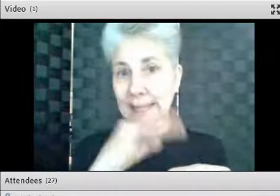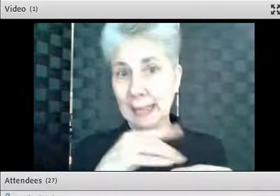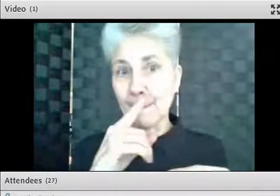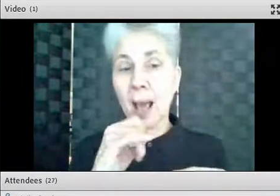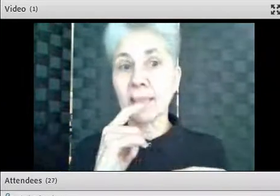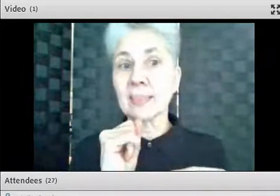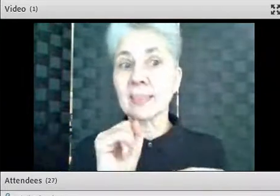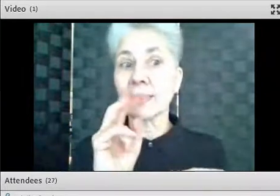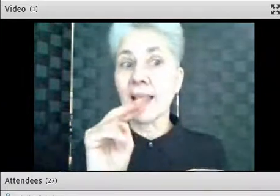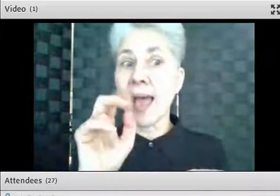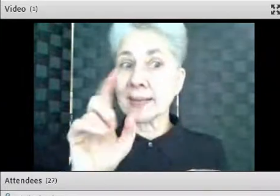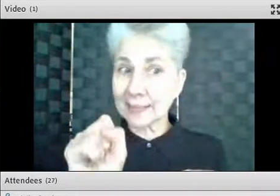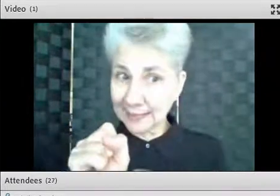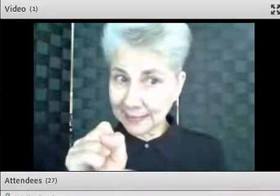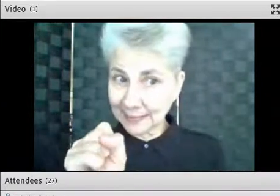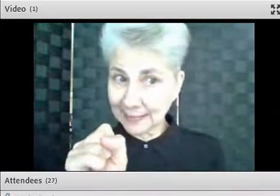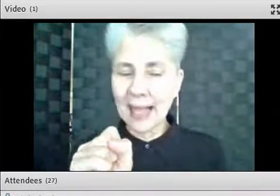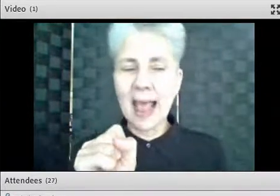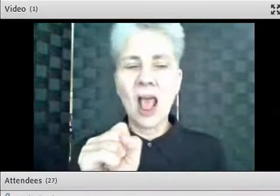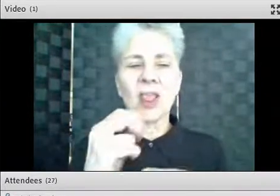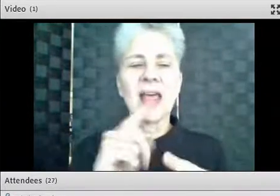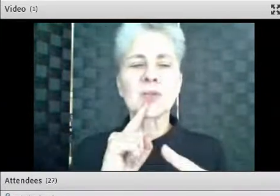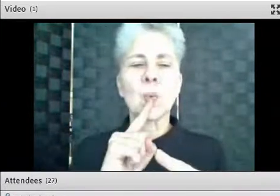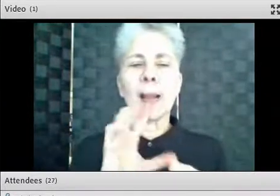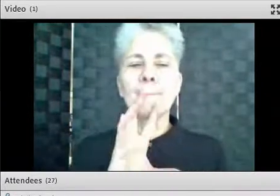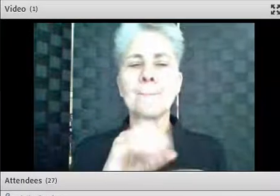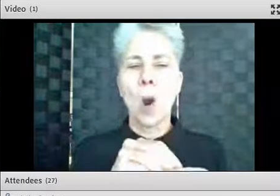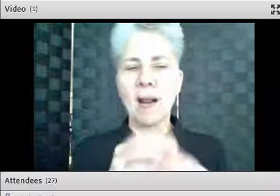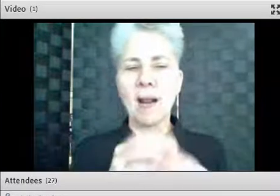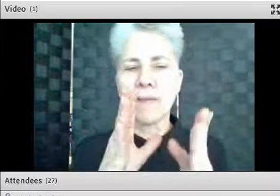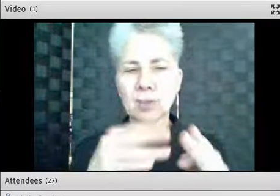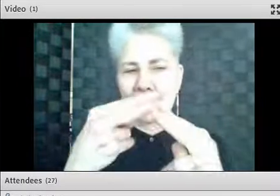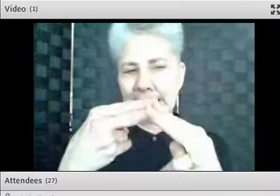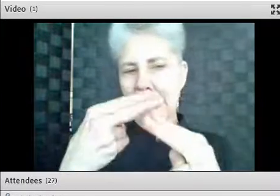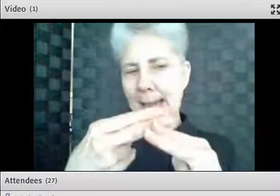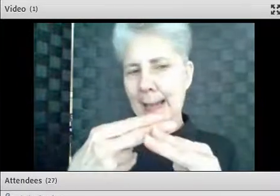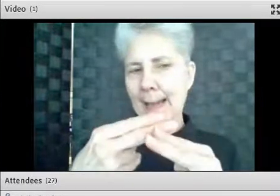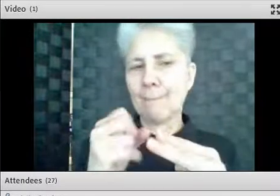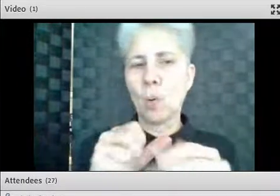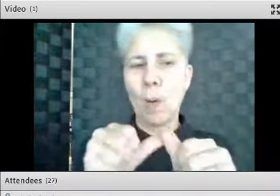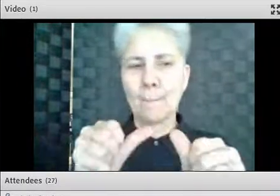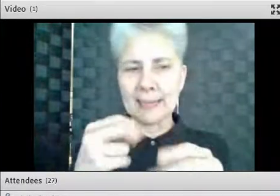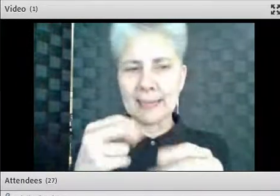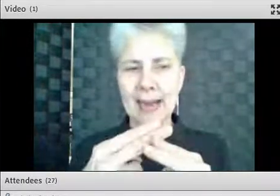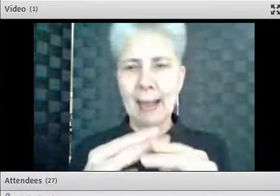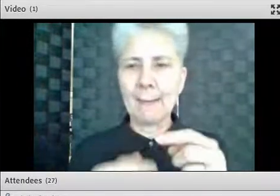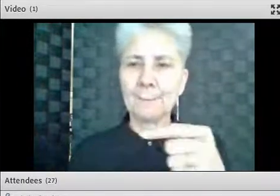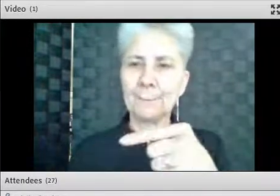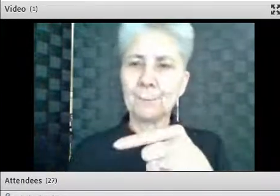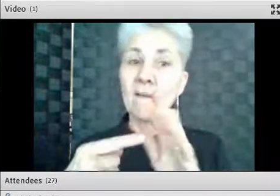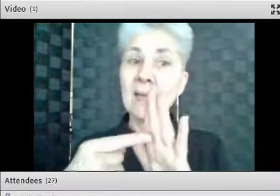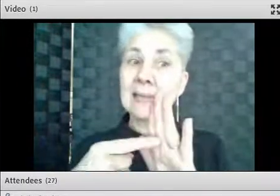unless that initial article is actually part of a person's name or place name like in the case of, like, Los Angeles,